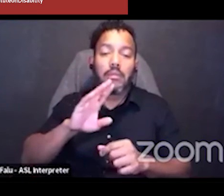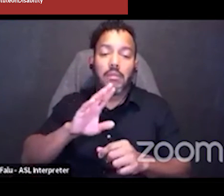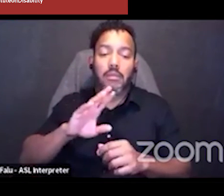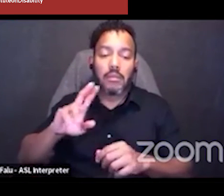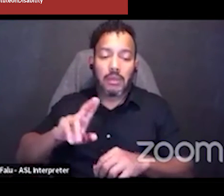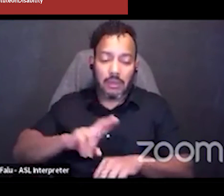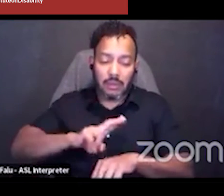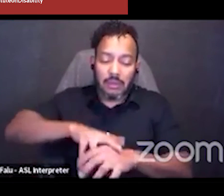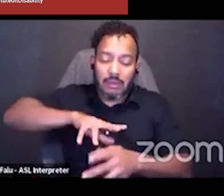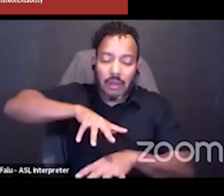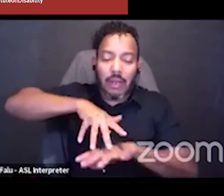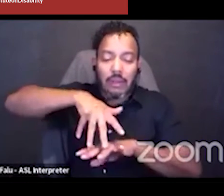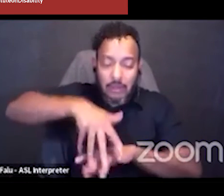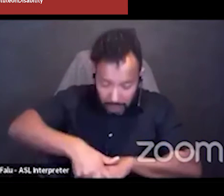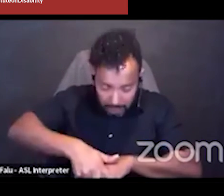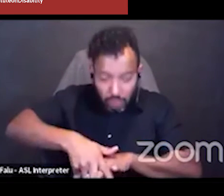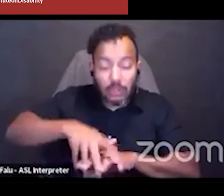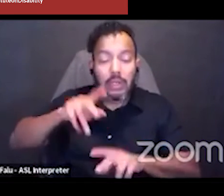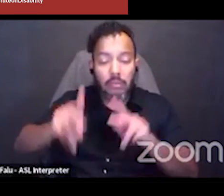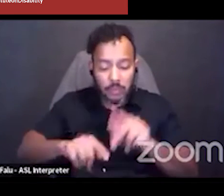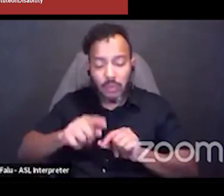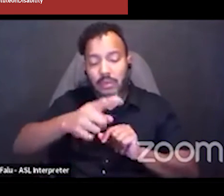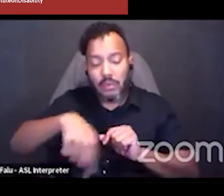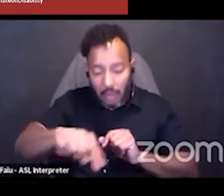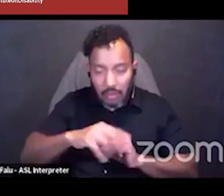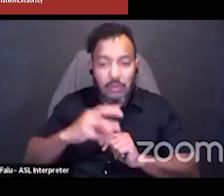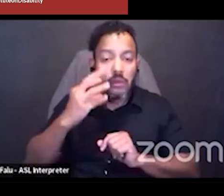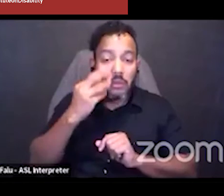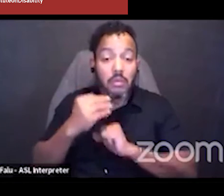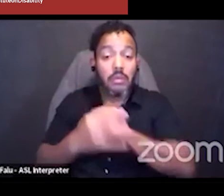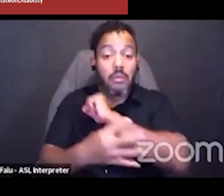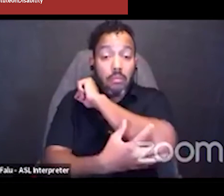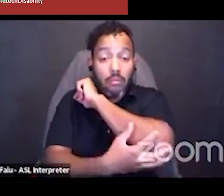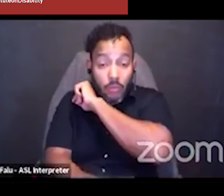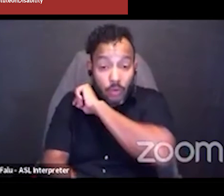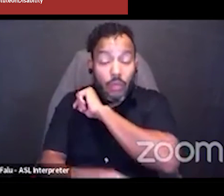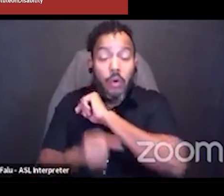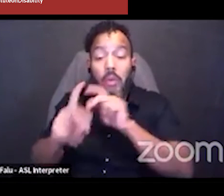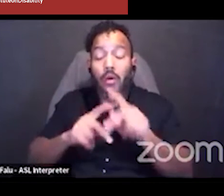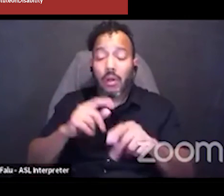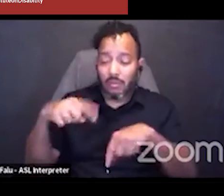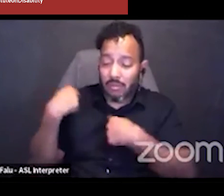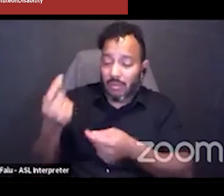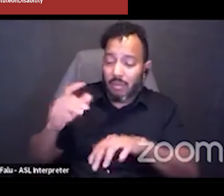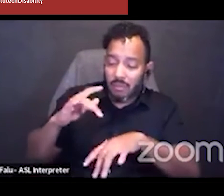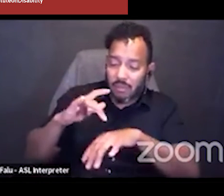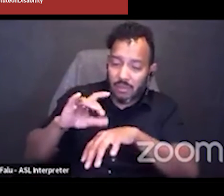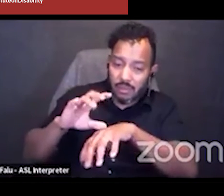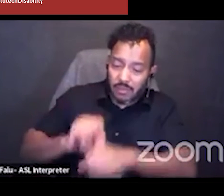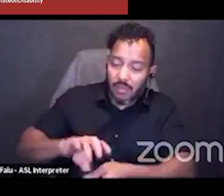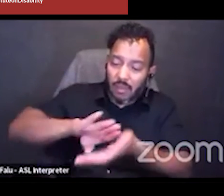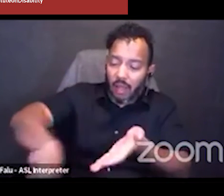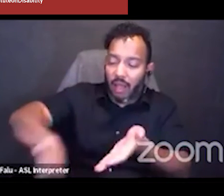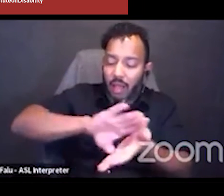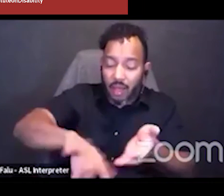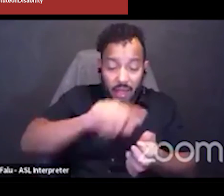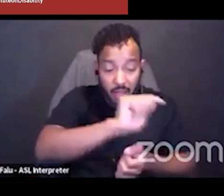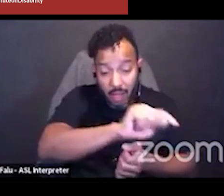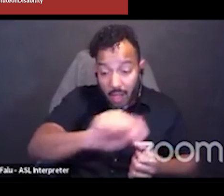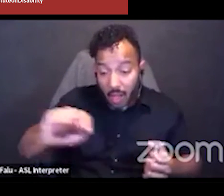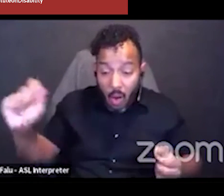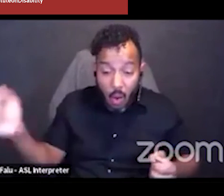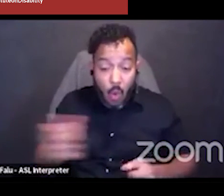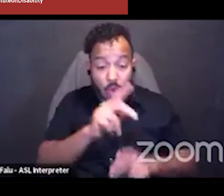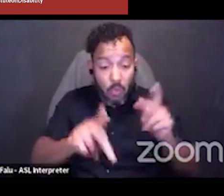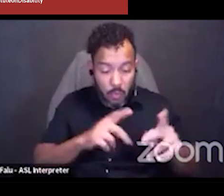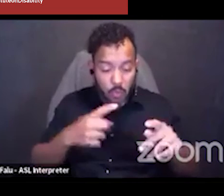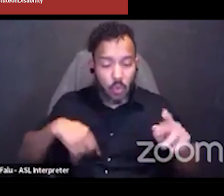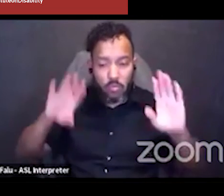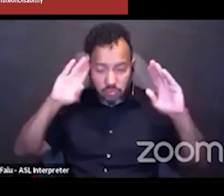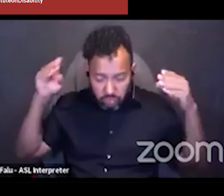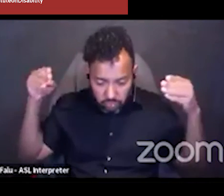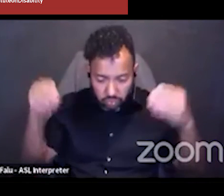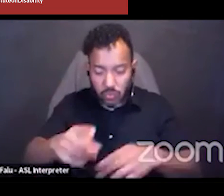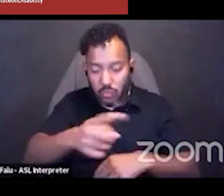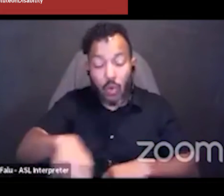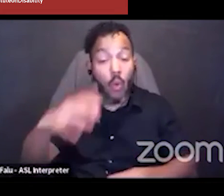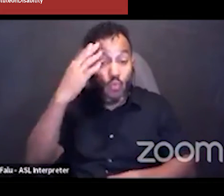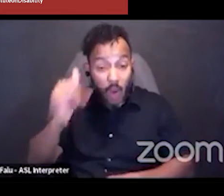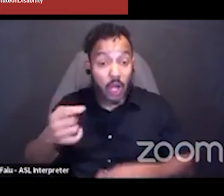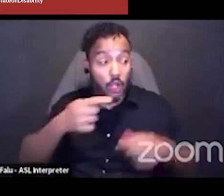who experience poverty and exclusion and in a disaster they are doubley, tripley impacted.